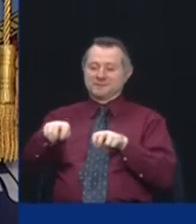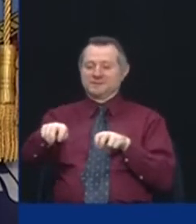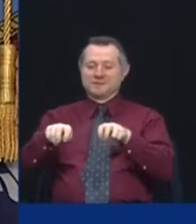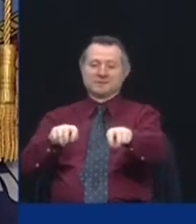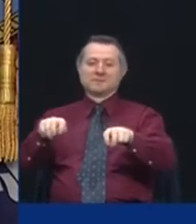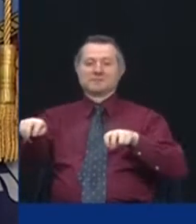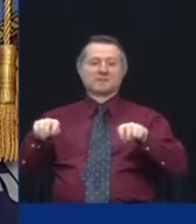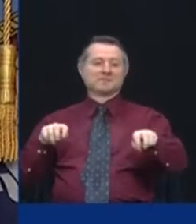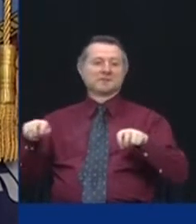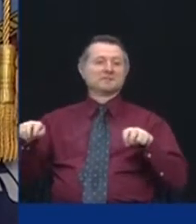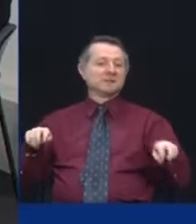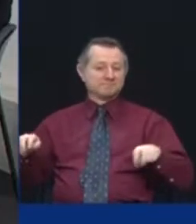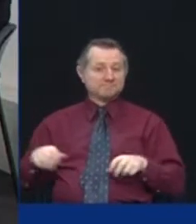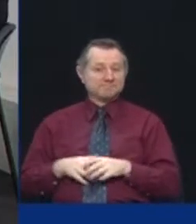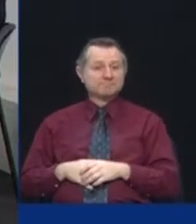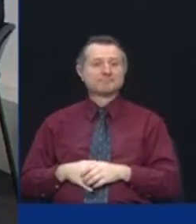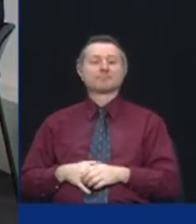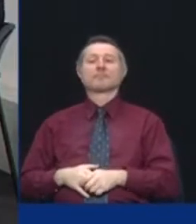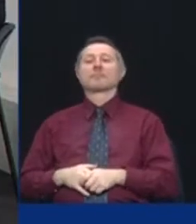SUBJECT TO THE FEDERAL CDC SOCIAL DISTANCING GUIDELINE OF